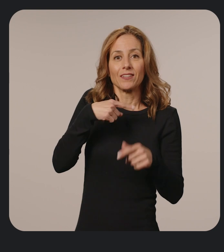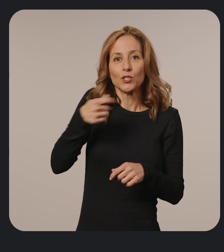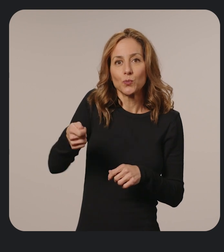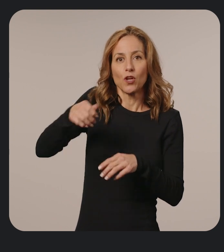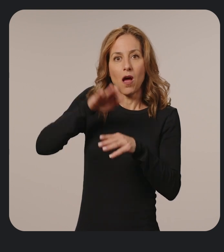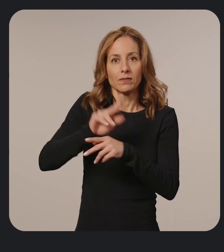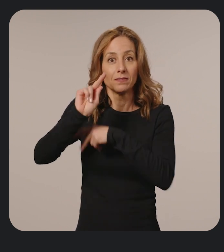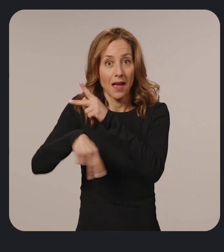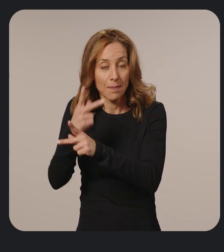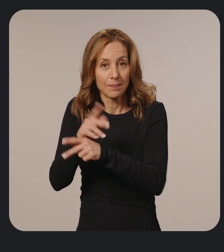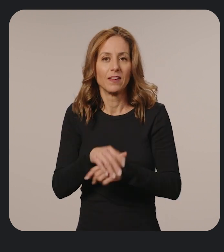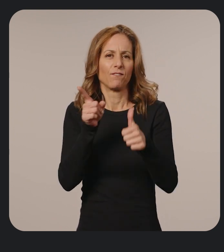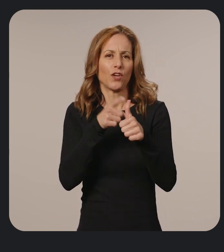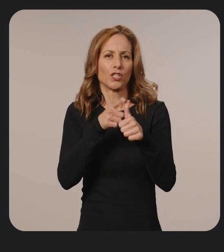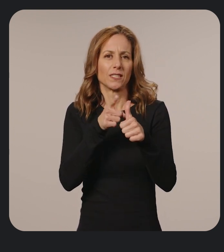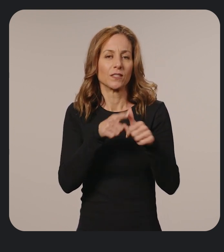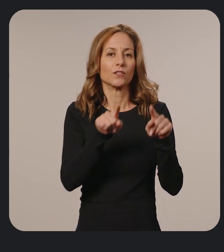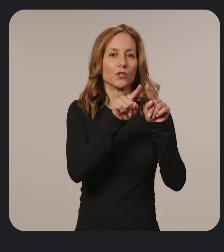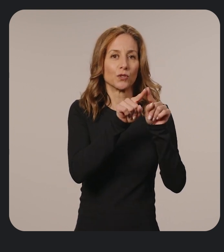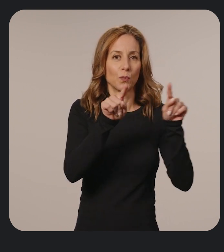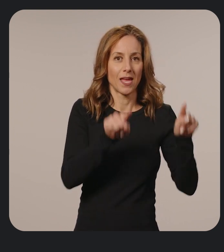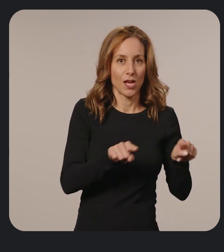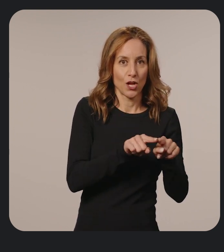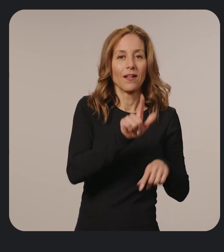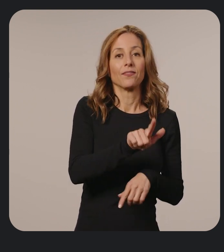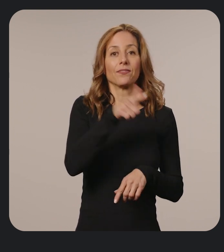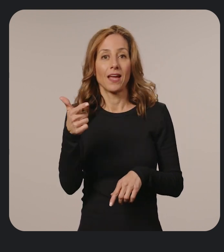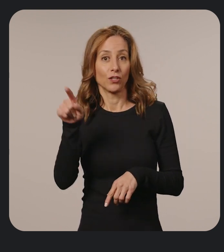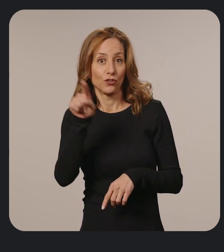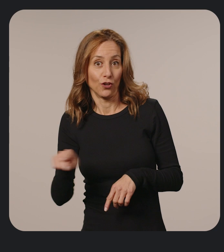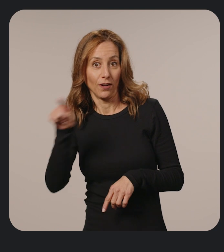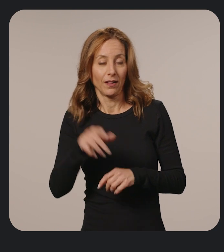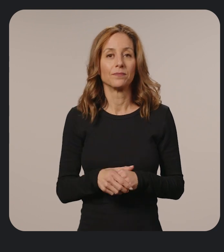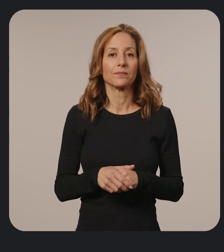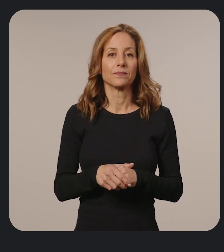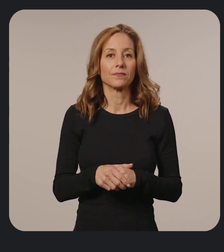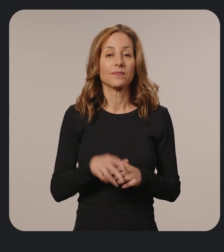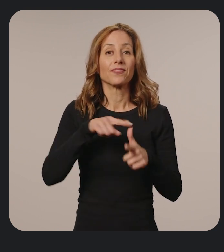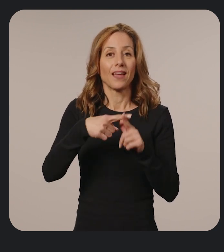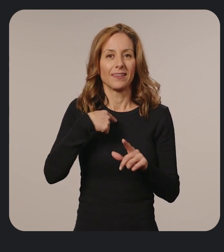and then we'll switch on the type-- first square, and then circle.